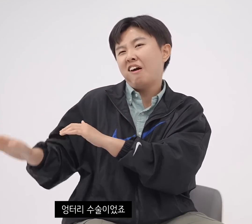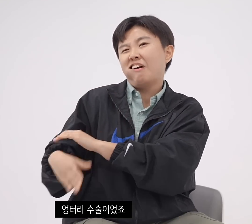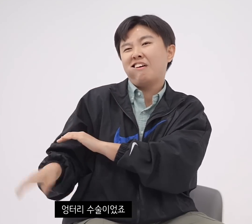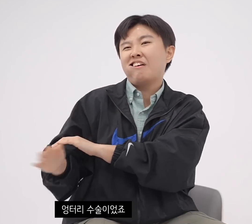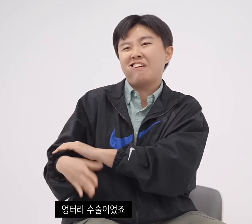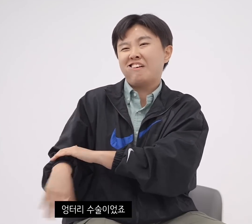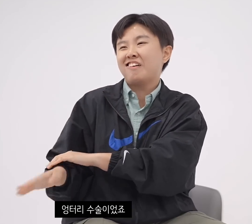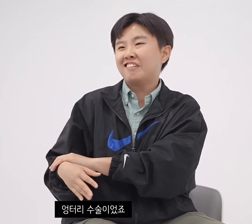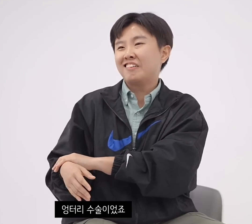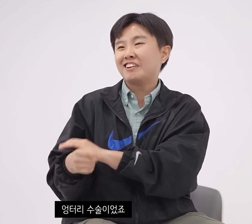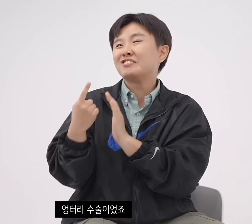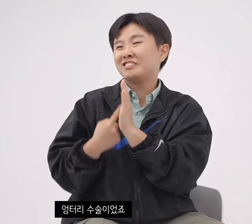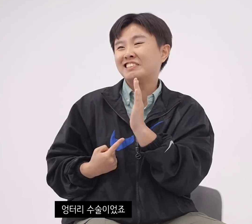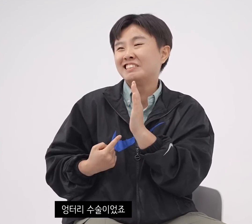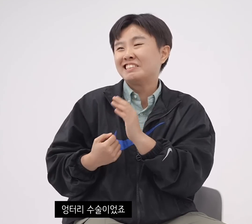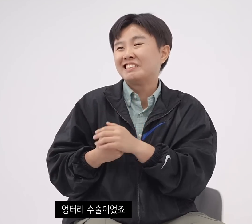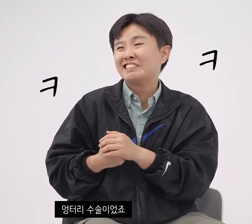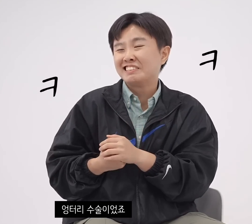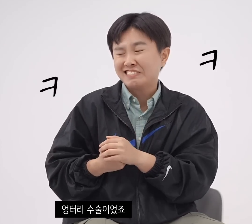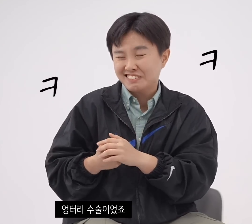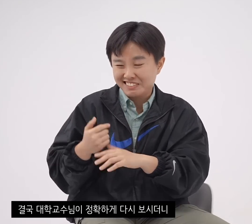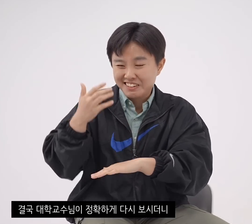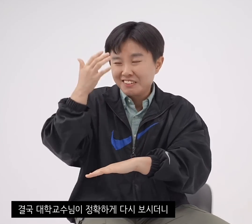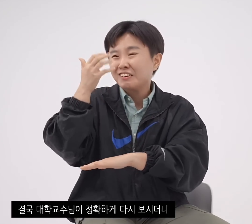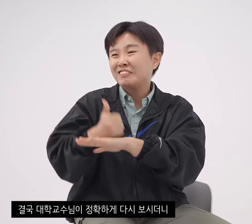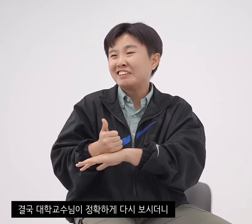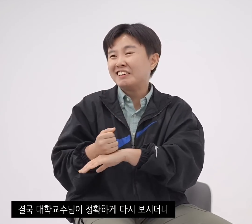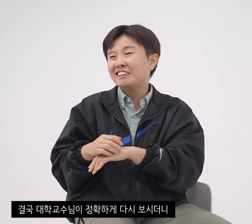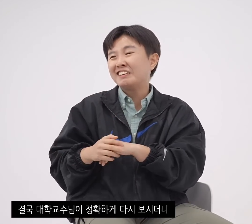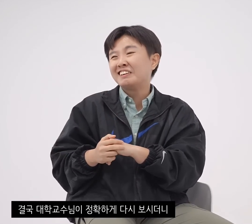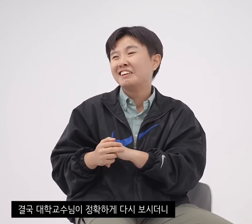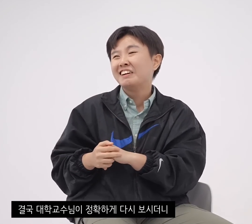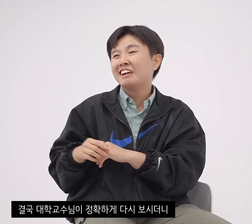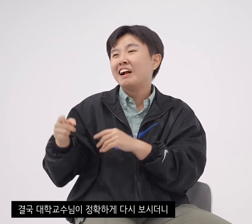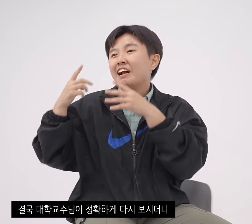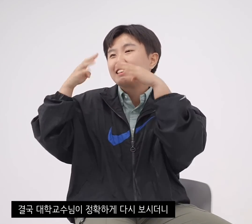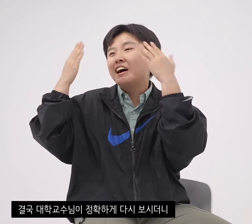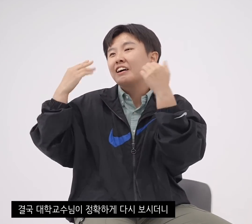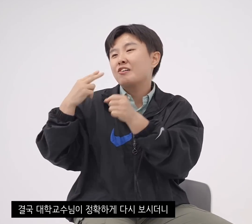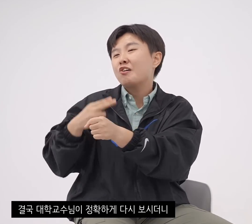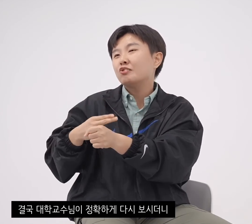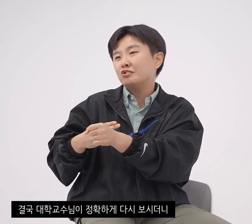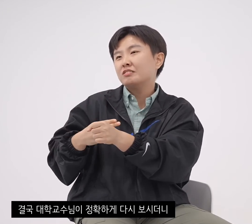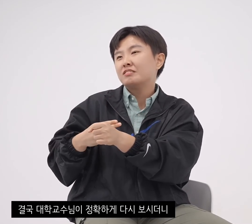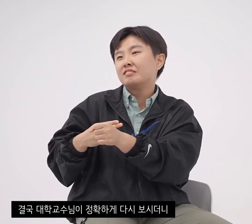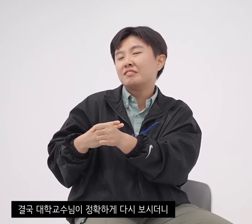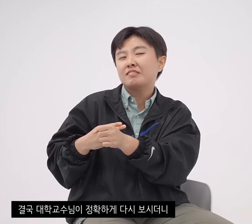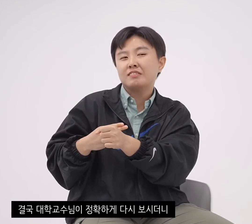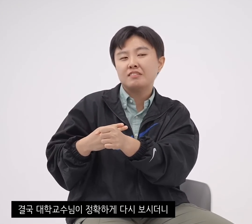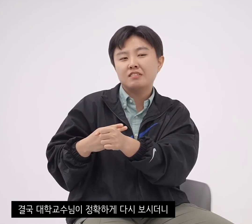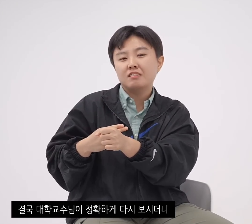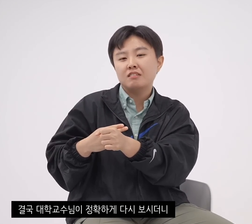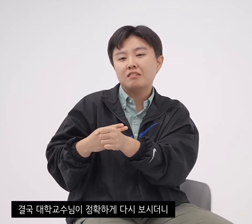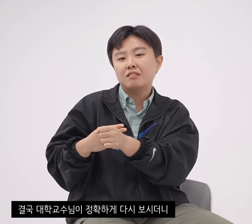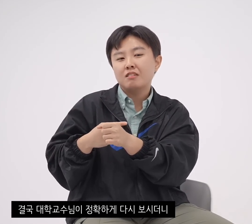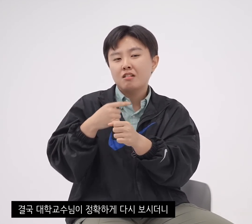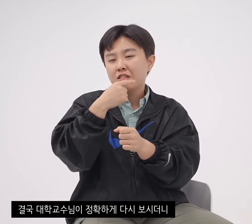It was a sham surgery. In the end, the university professor looked at it again